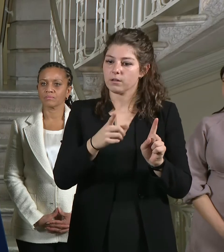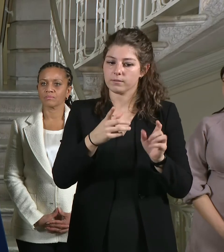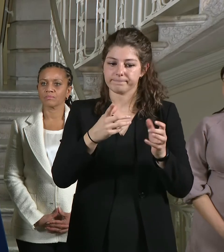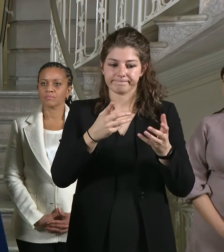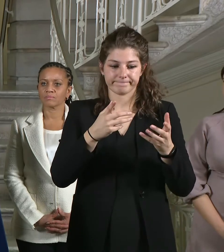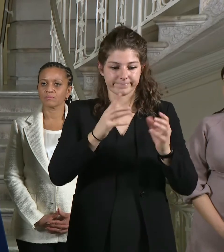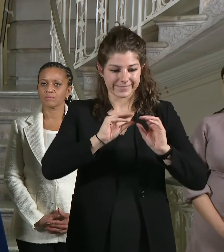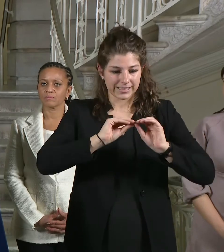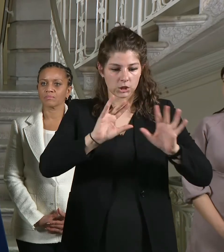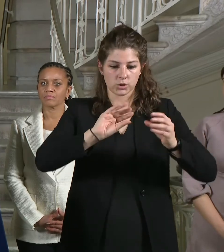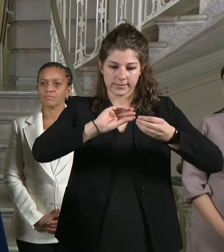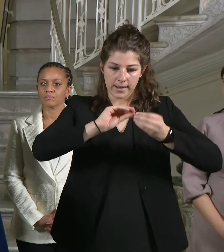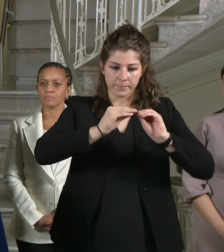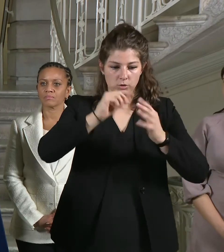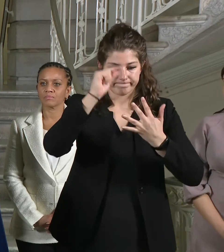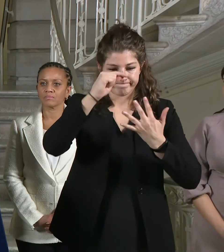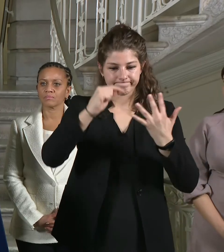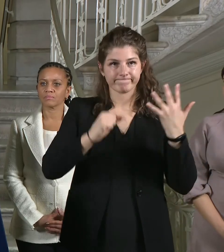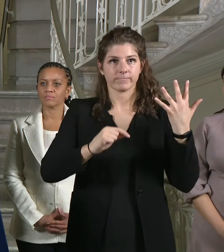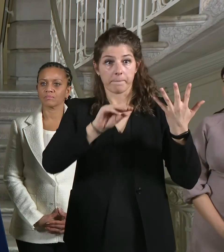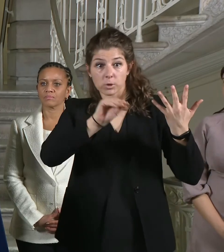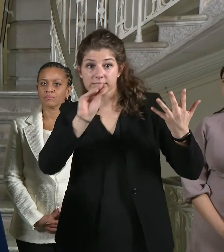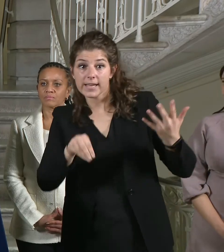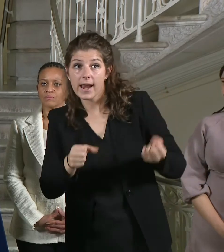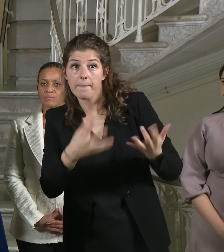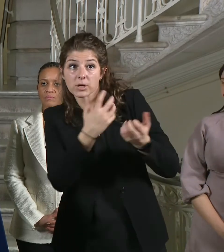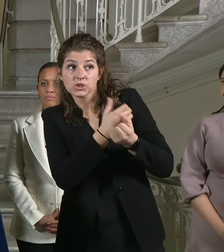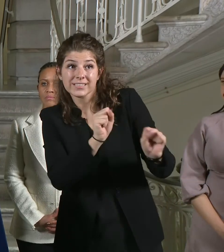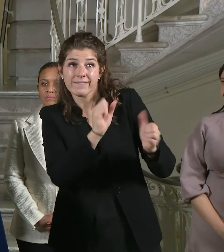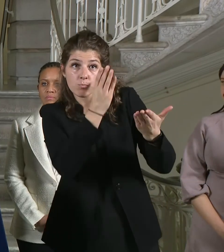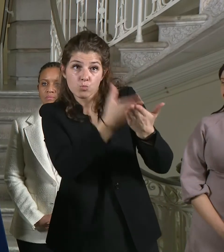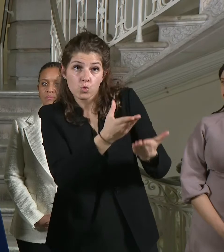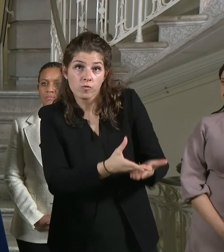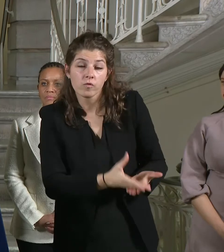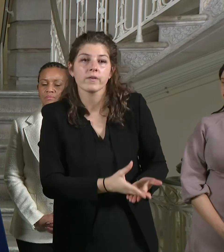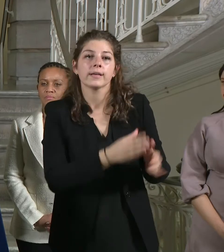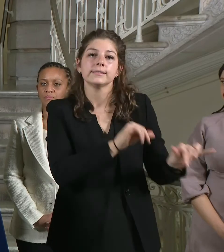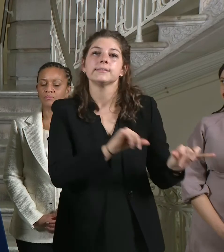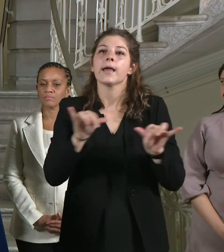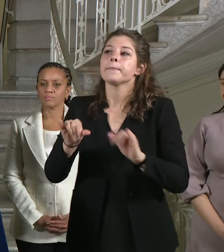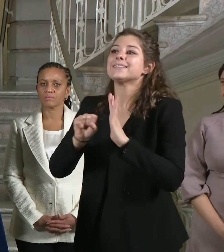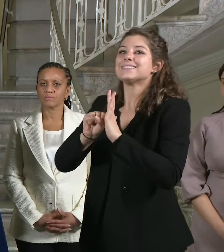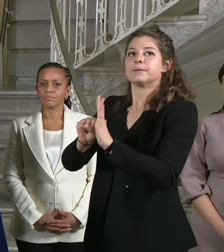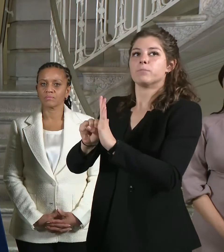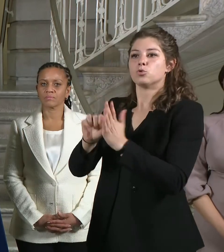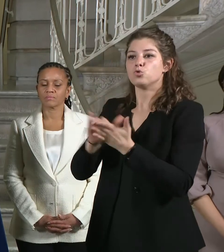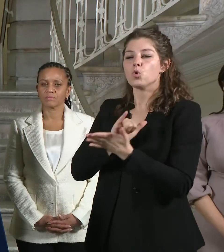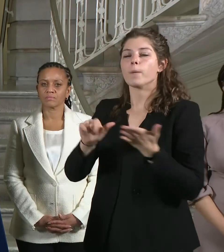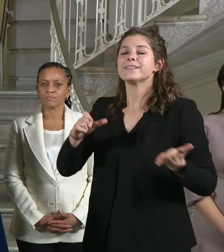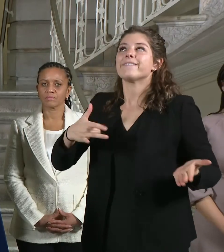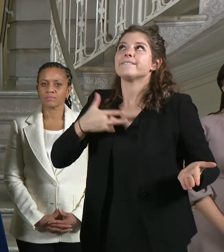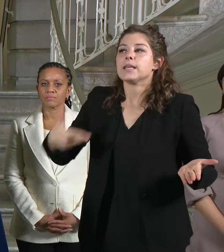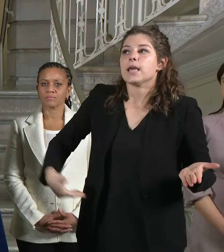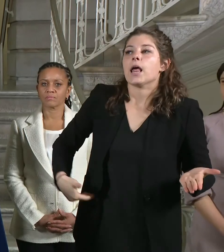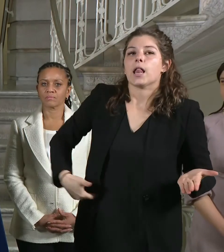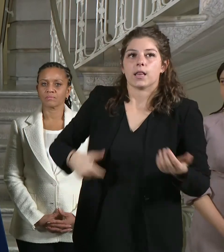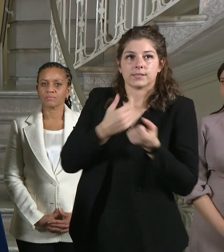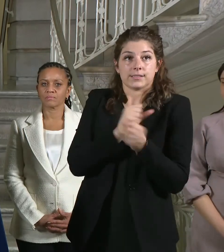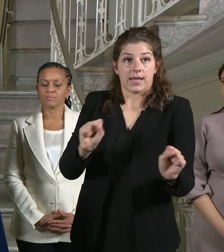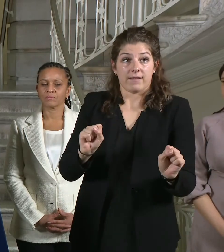NOT GOING TO TRADE THAT OFF. WE HAVE TWO NOT ONLY HAVE NUMERICAL INDICATORS THAT